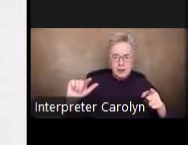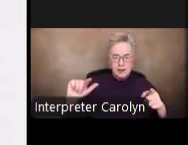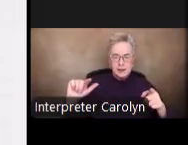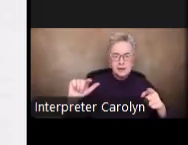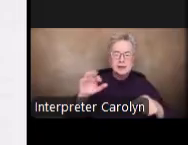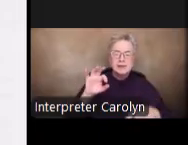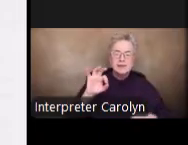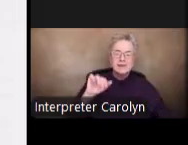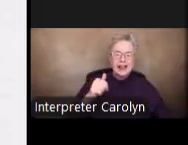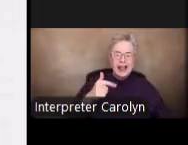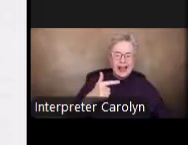versus flag.